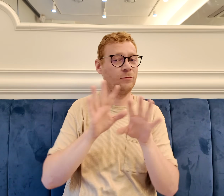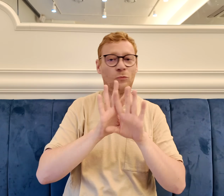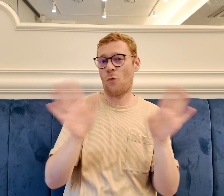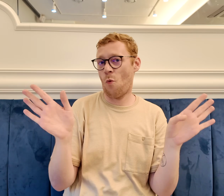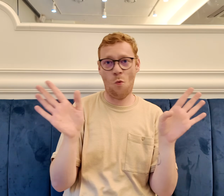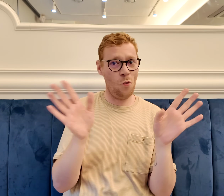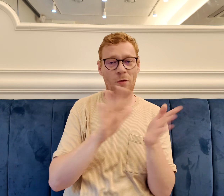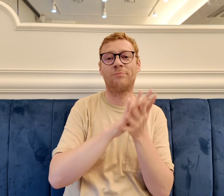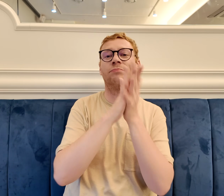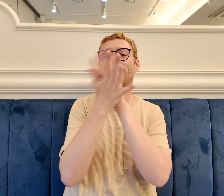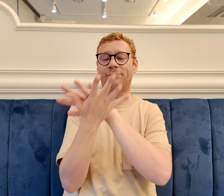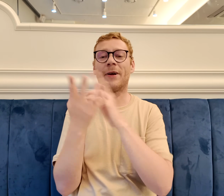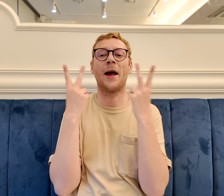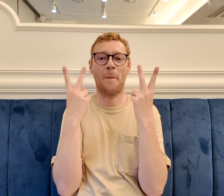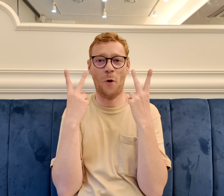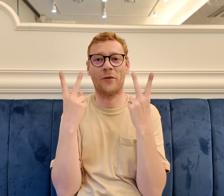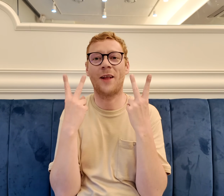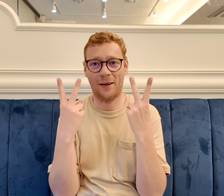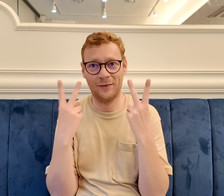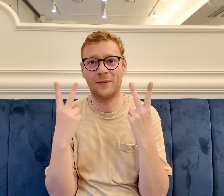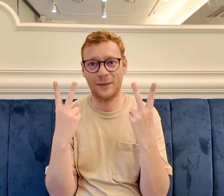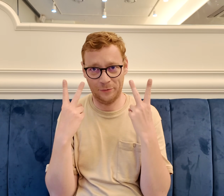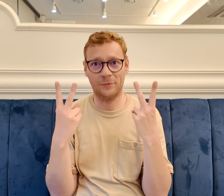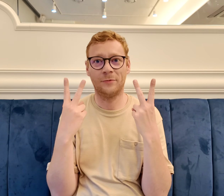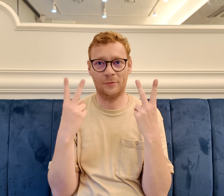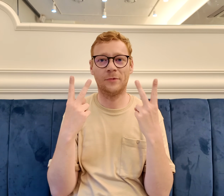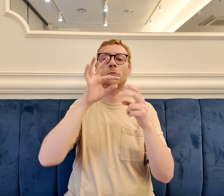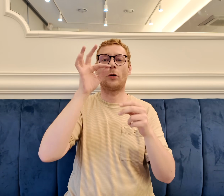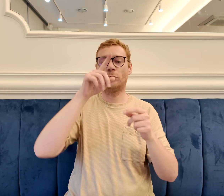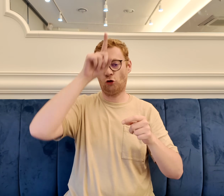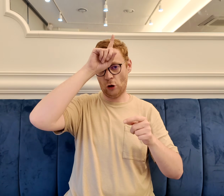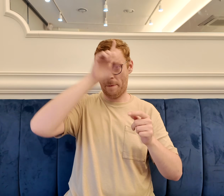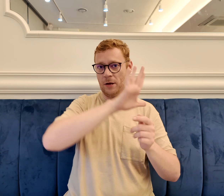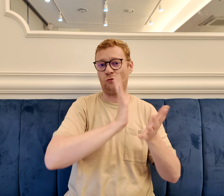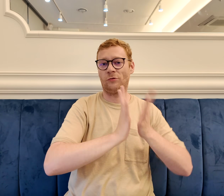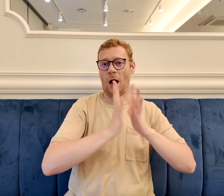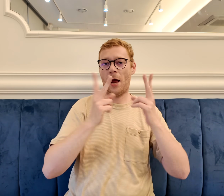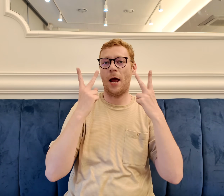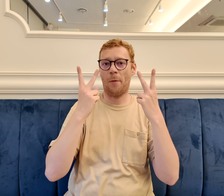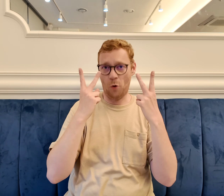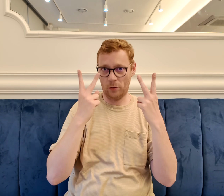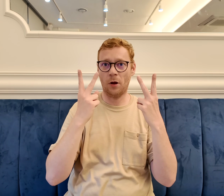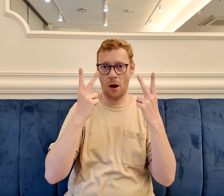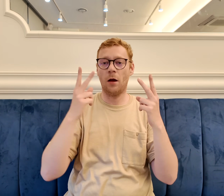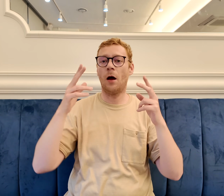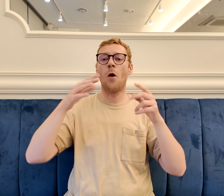The sign language has changed, so it's like this now. In Germany, it's like this.